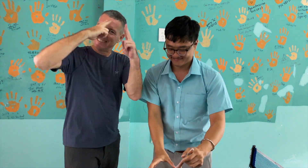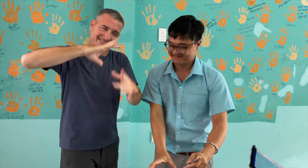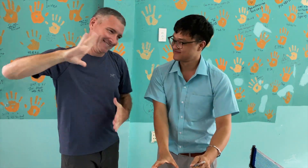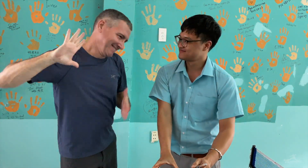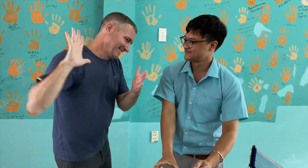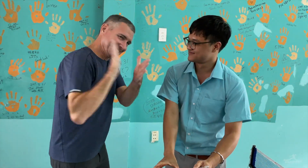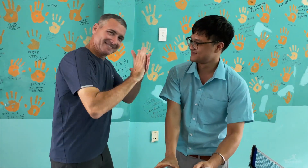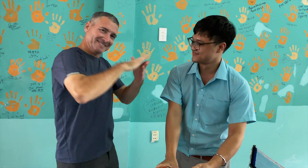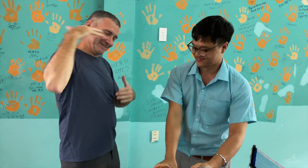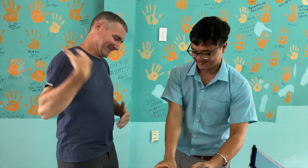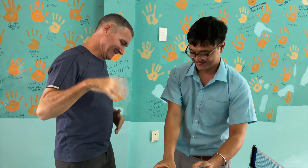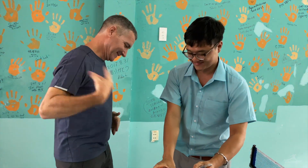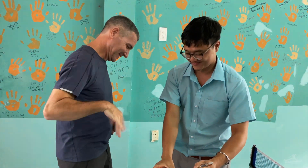I'm honored to make my mark on this wall!